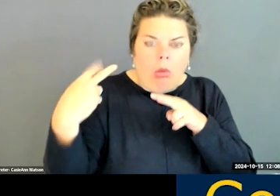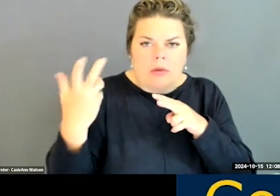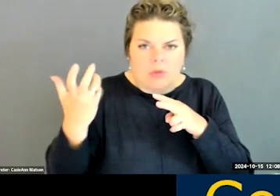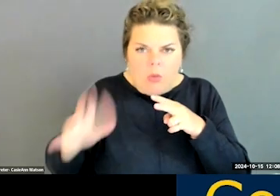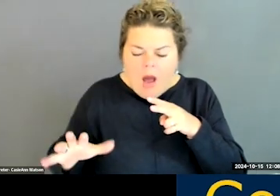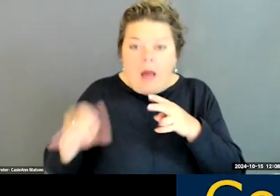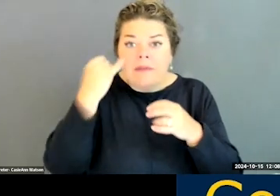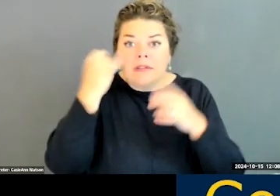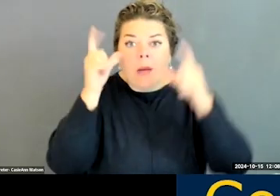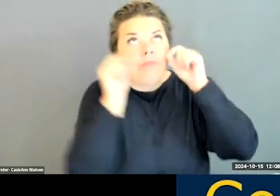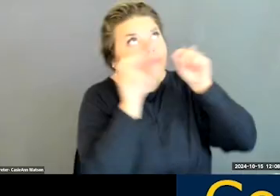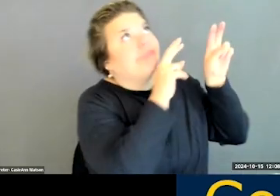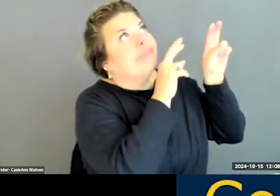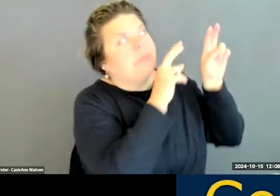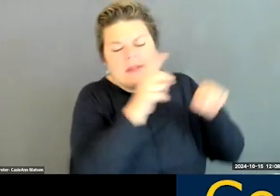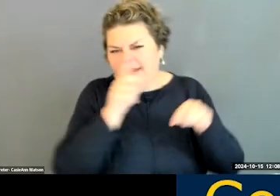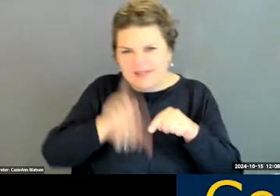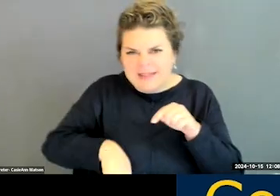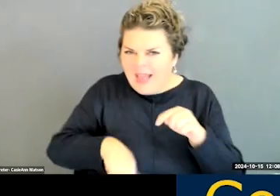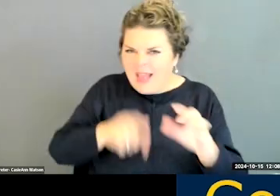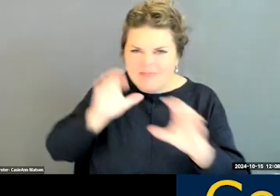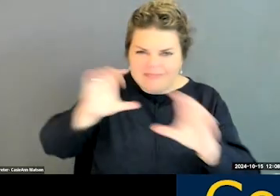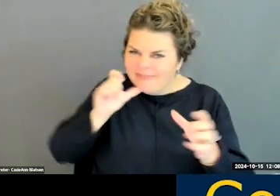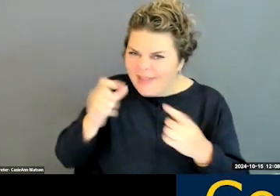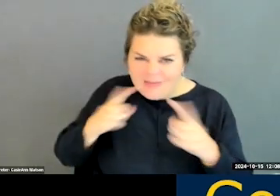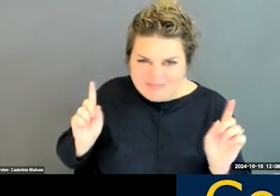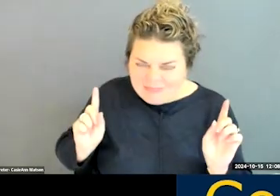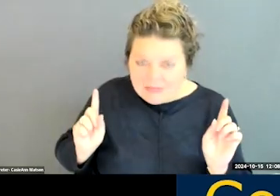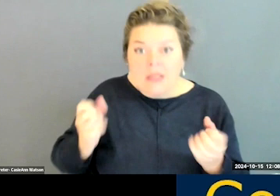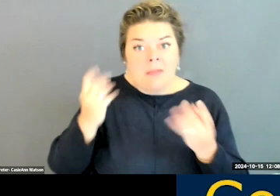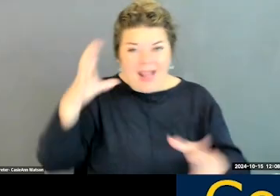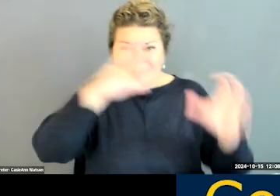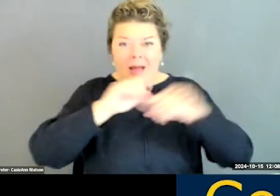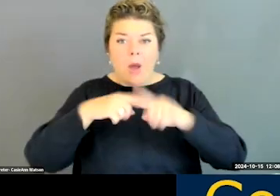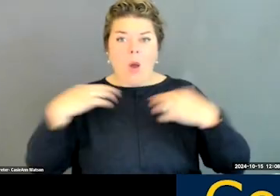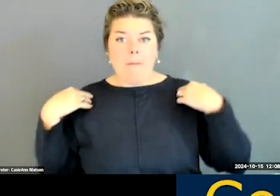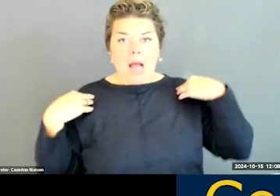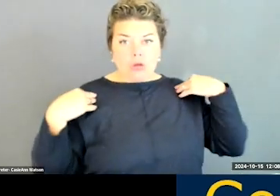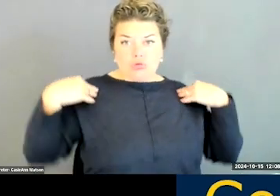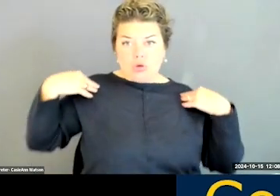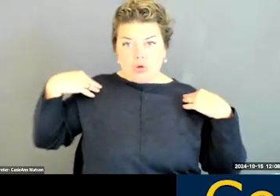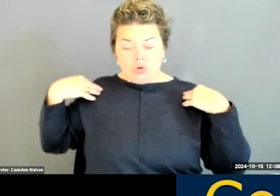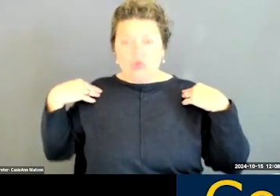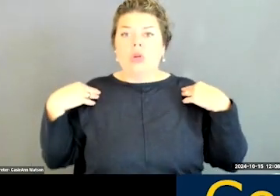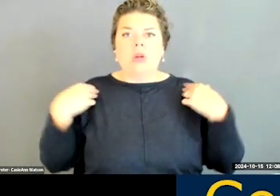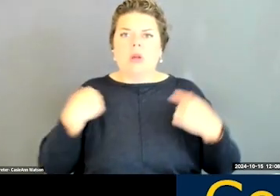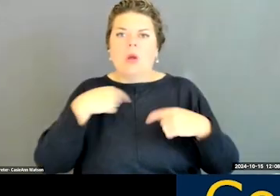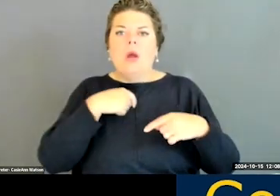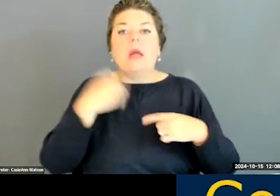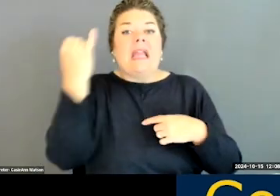or be looking in a different direction. Also, a lot of assumptions about our posture and that we can't be engaged in the conversation